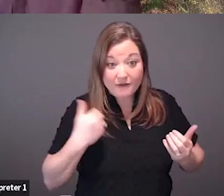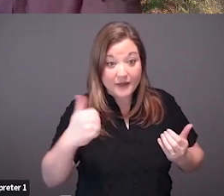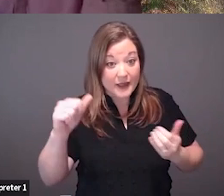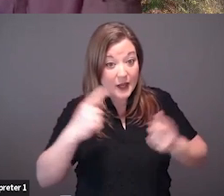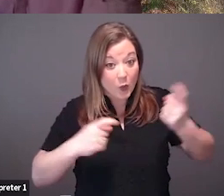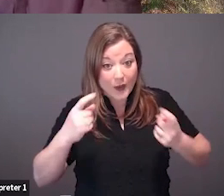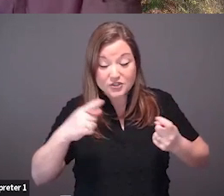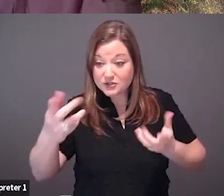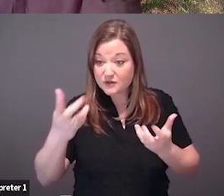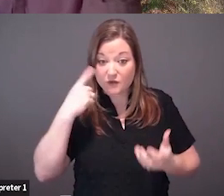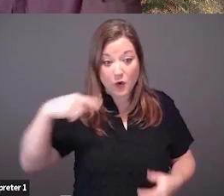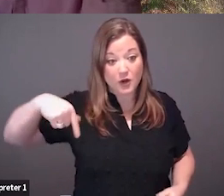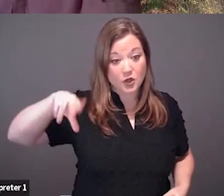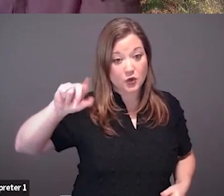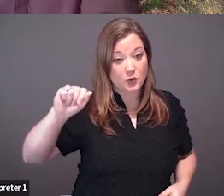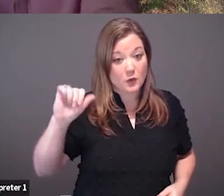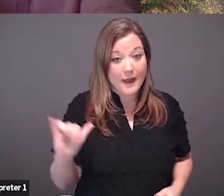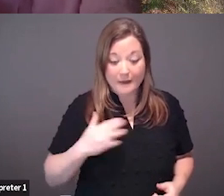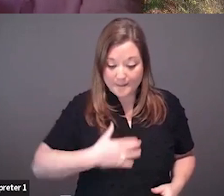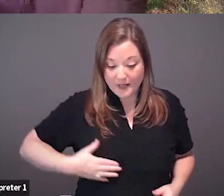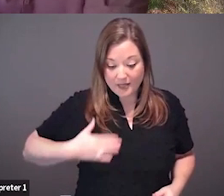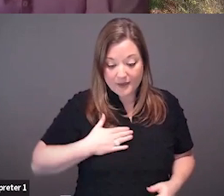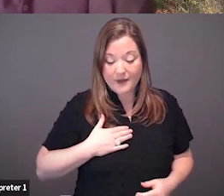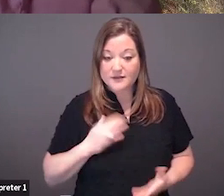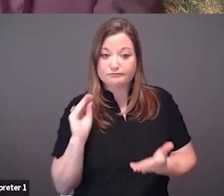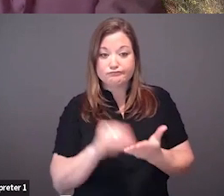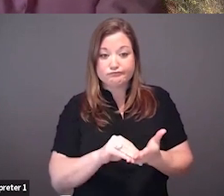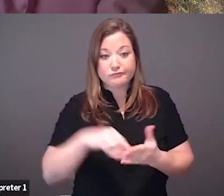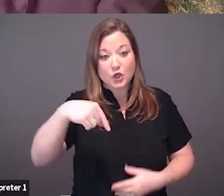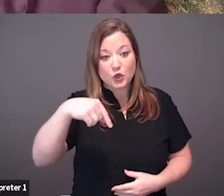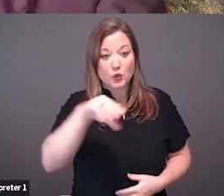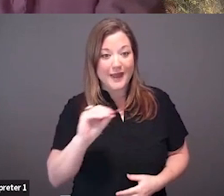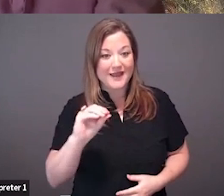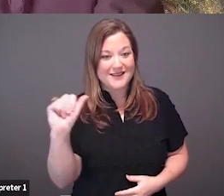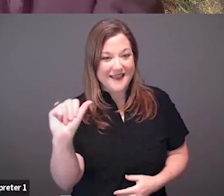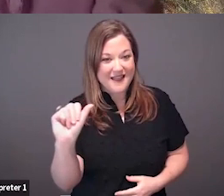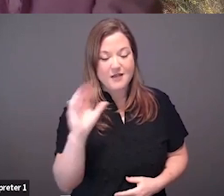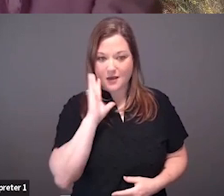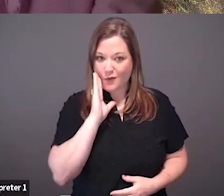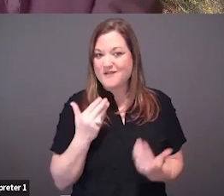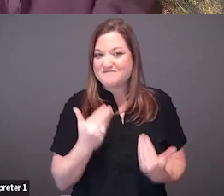please post them in the Q&A, and we will ask him. The first one is from Mark.